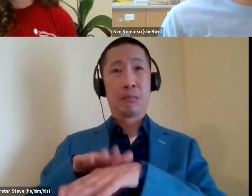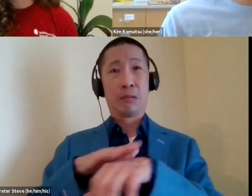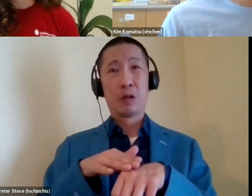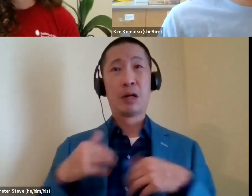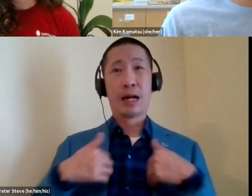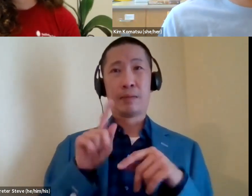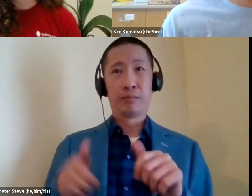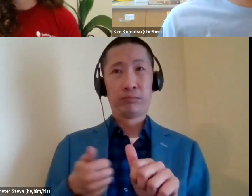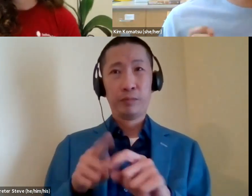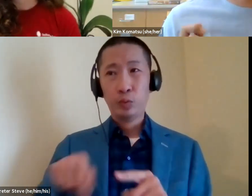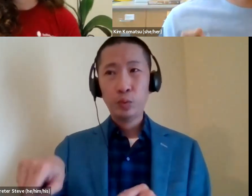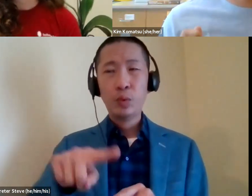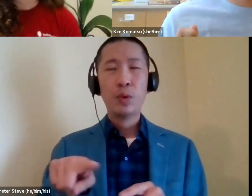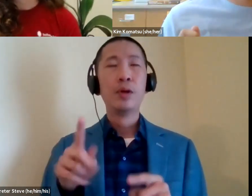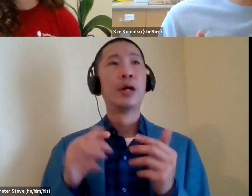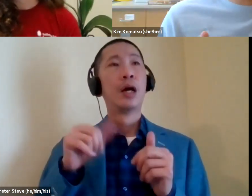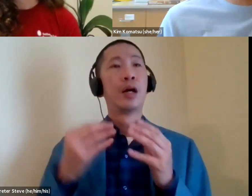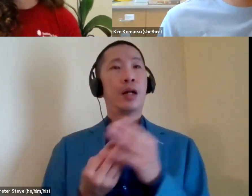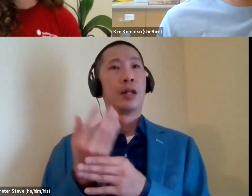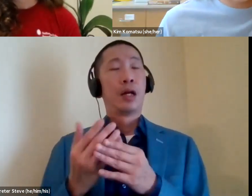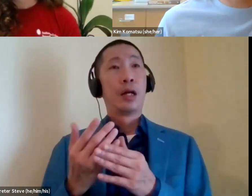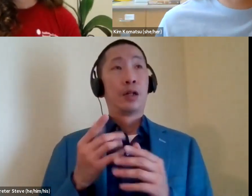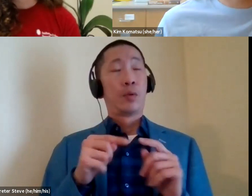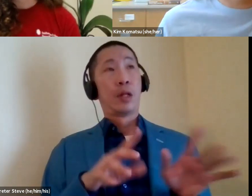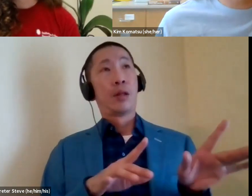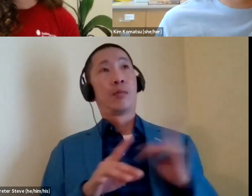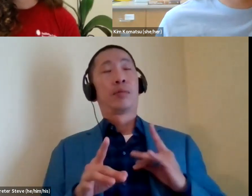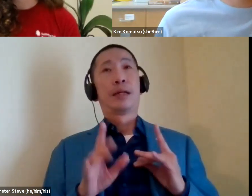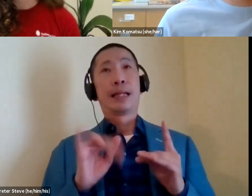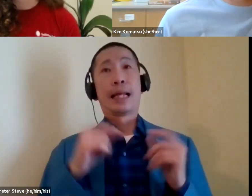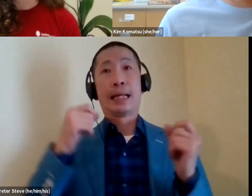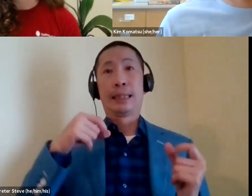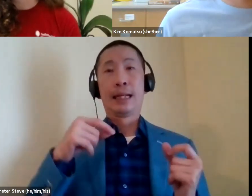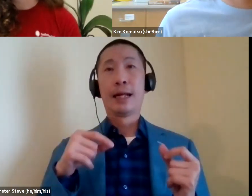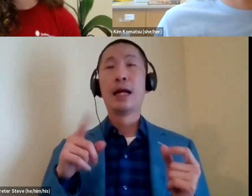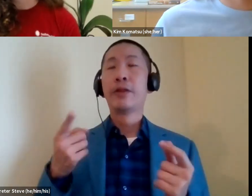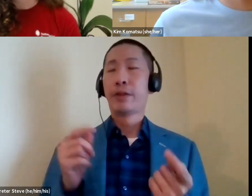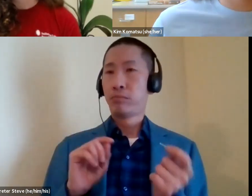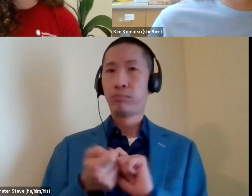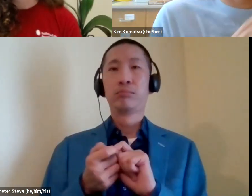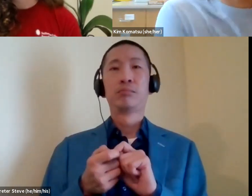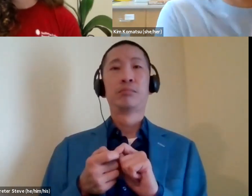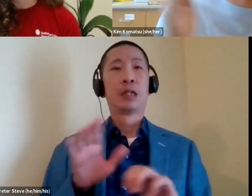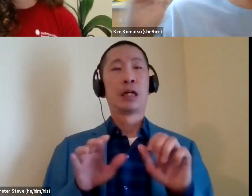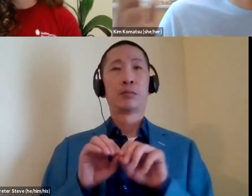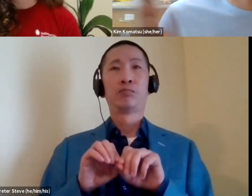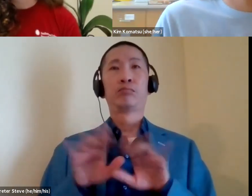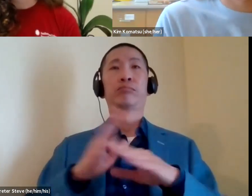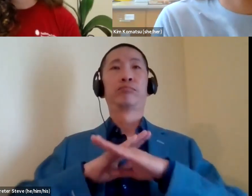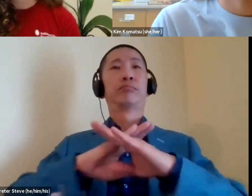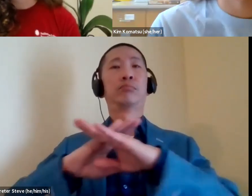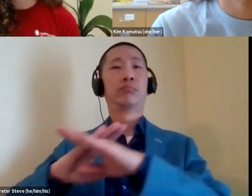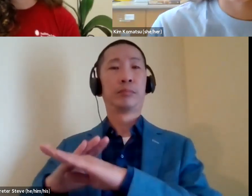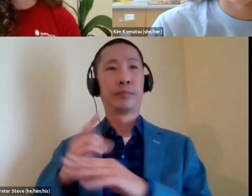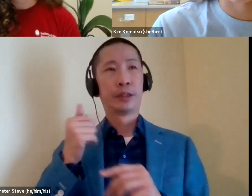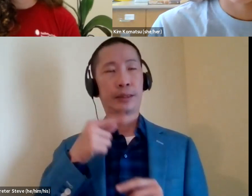Kim Komatsu (she/her): And so the other plants have been shown to even when they don't have an herbivore on them, they turn on those chemical defenses because they're listening to what this plant that was eating is saying.